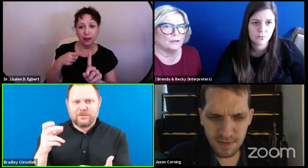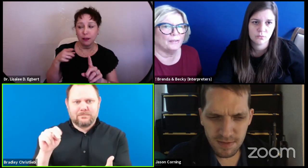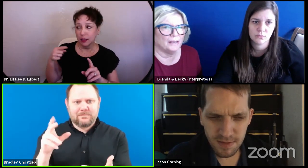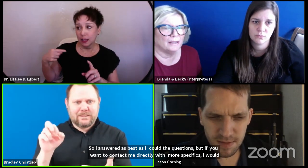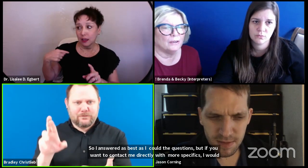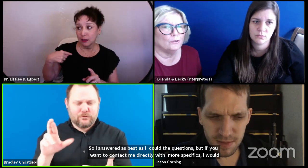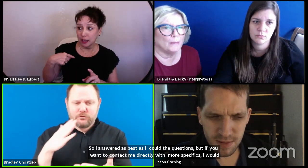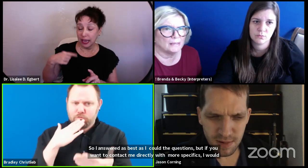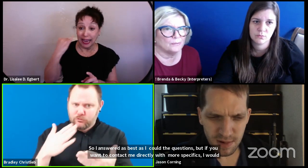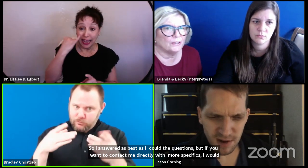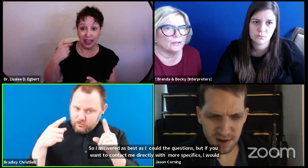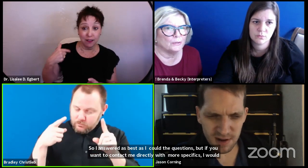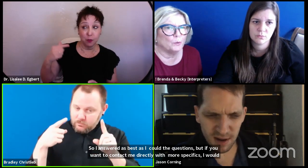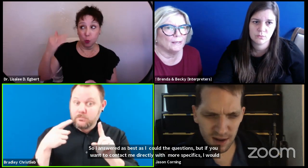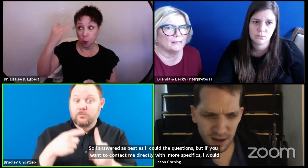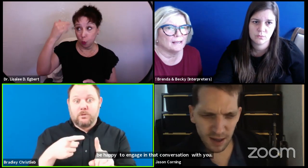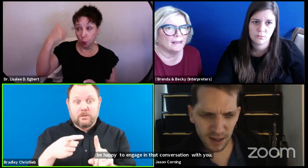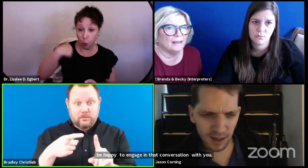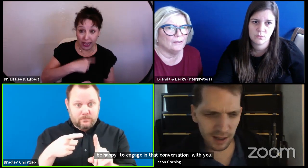I think you've made some very good points.